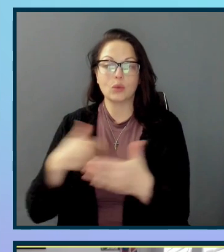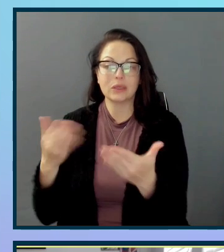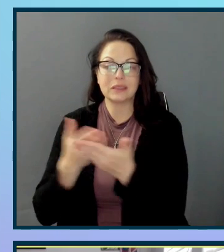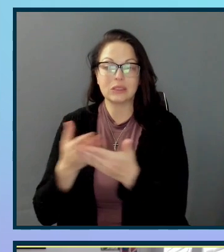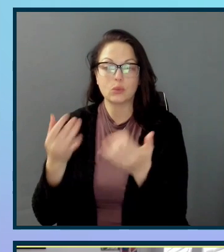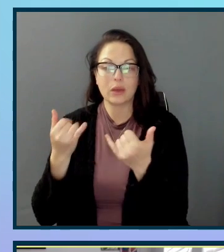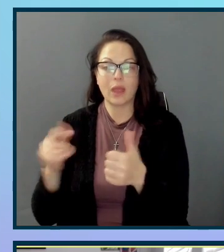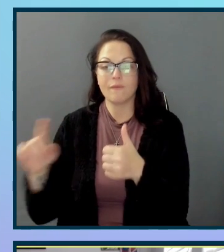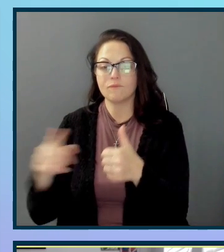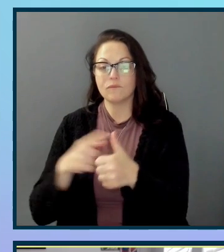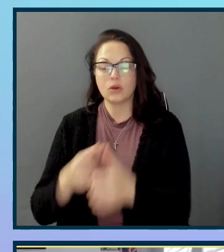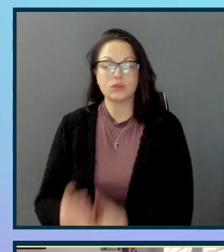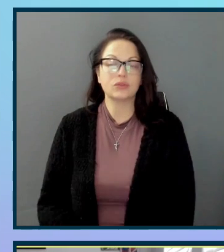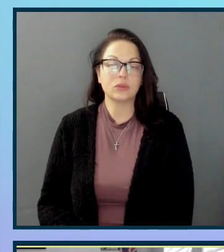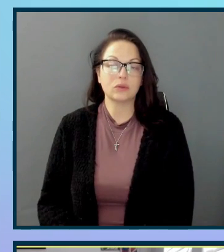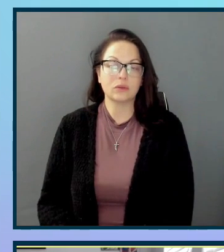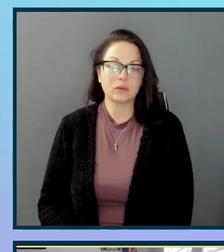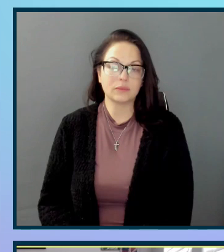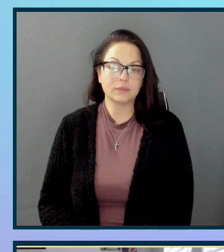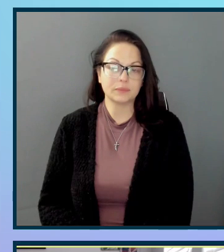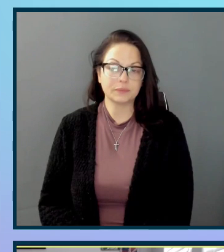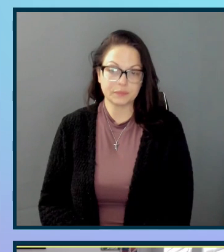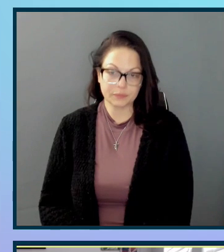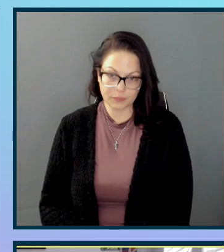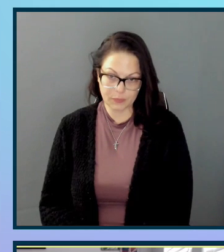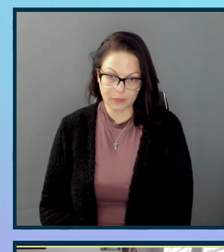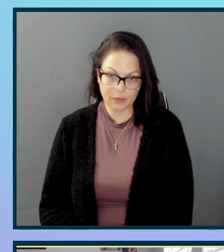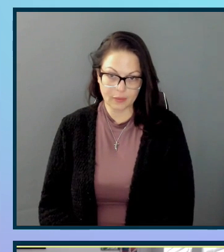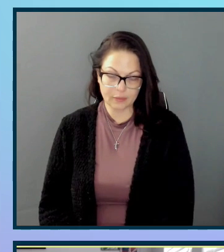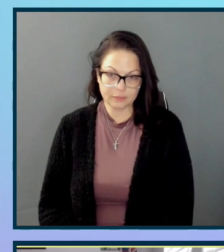The first is we want to give a really sort of concrete way